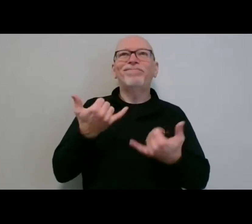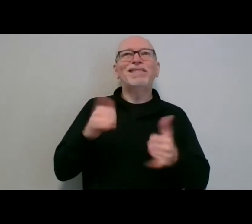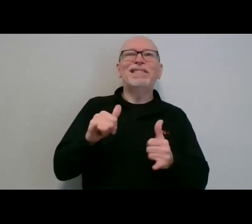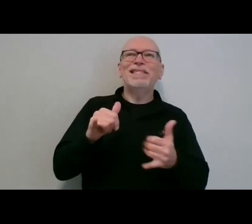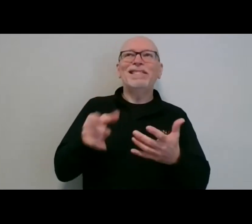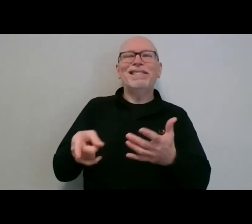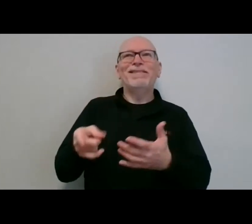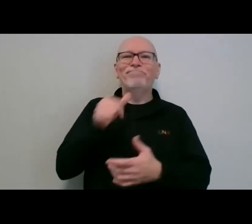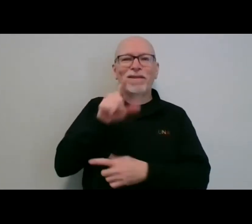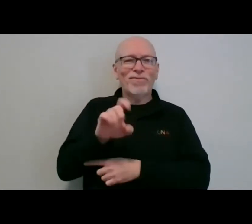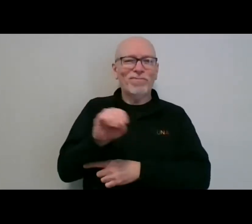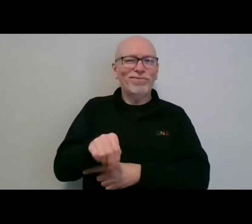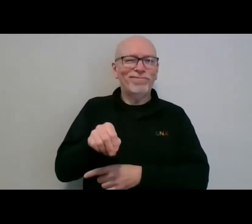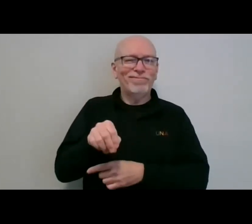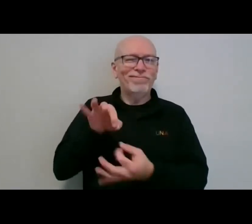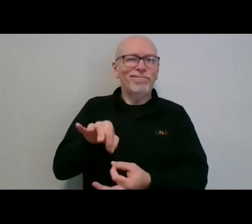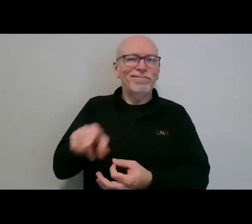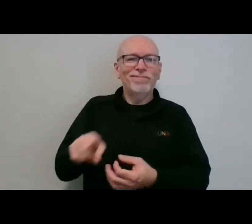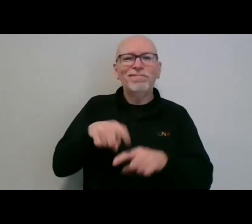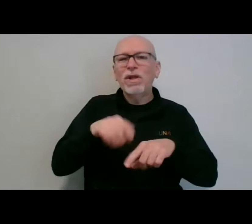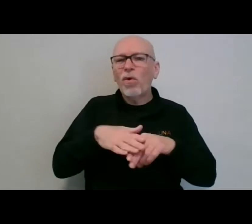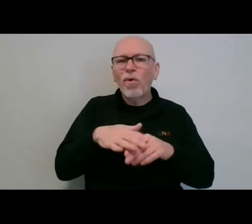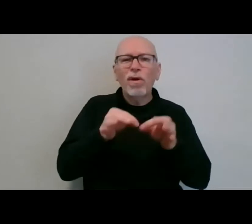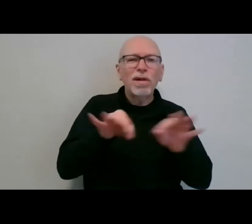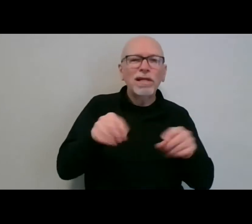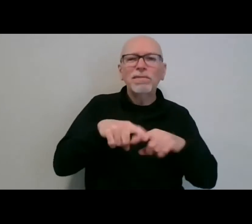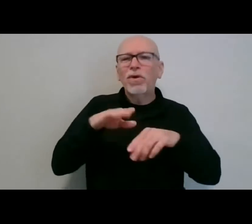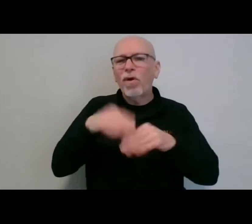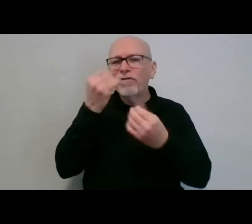depending on the content and the language, is we would want to take a look